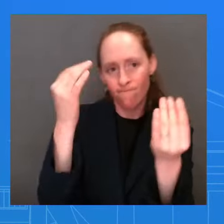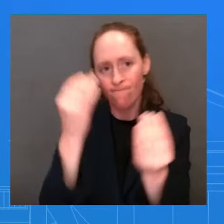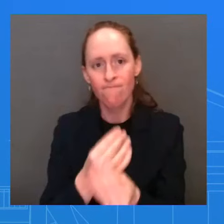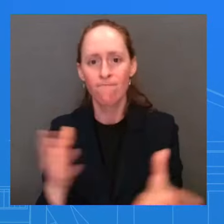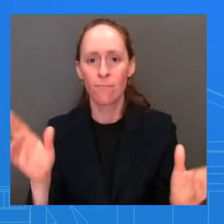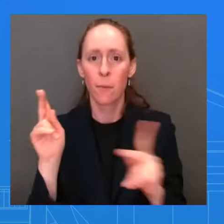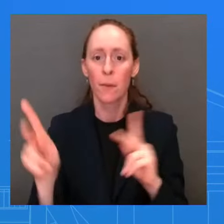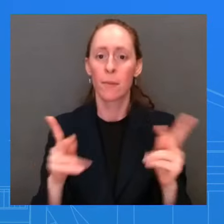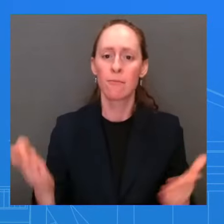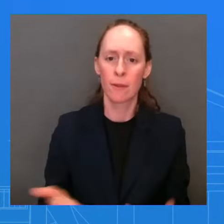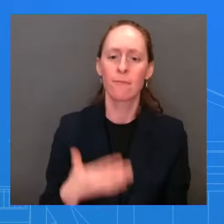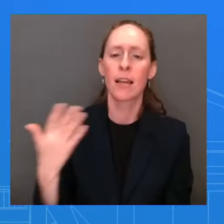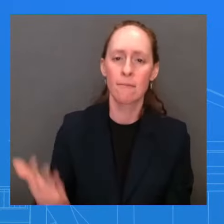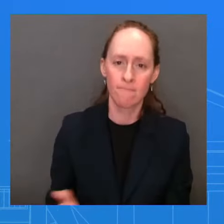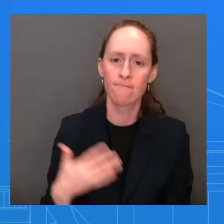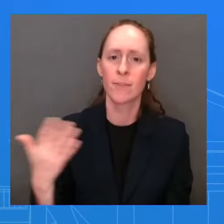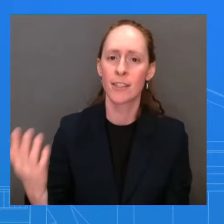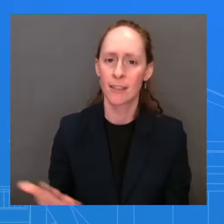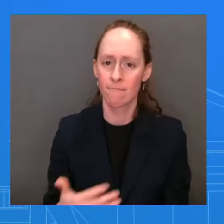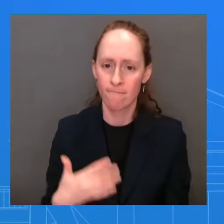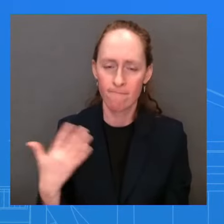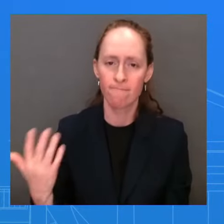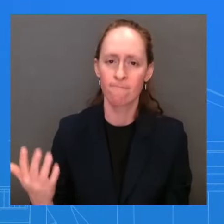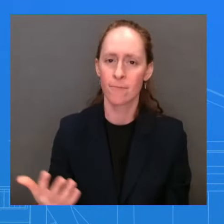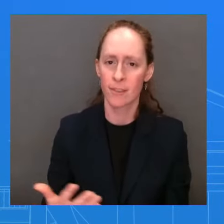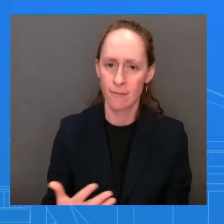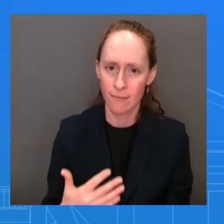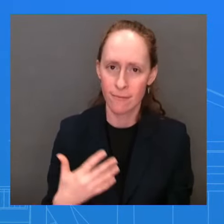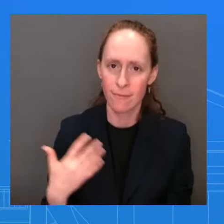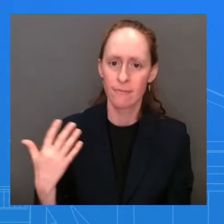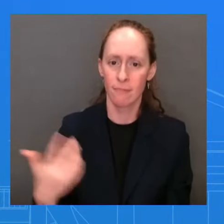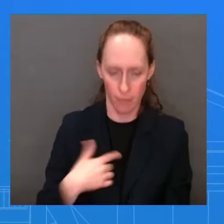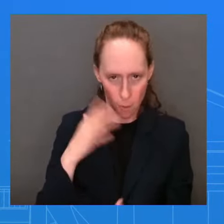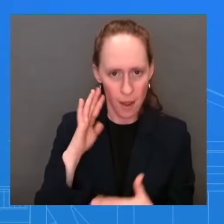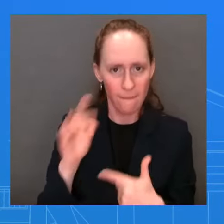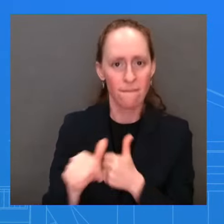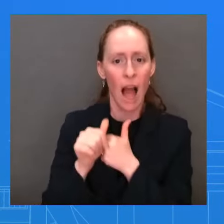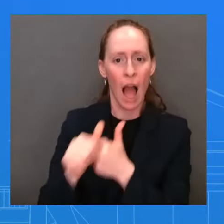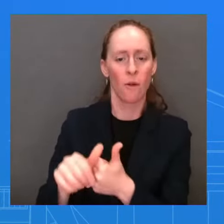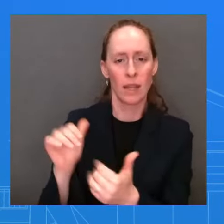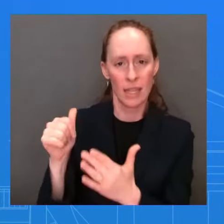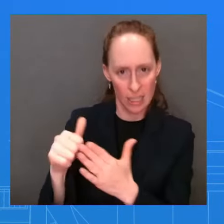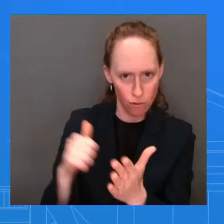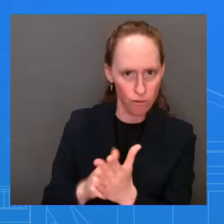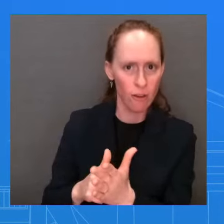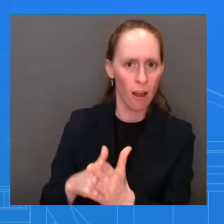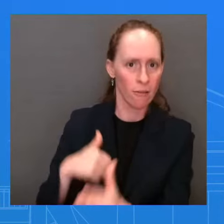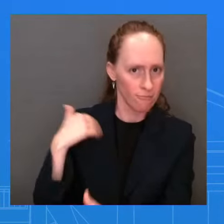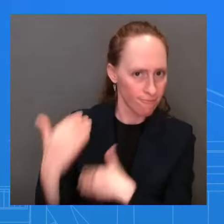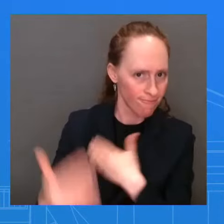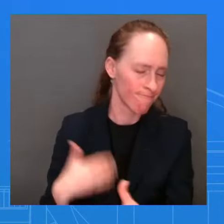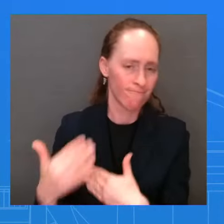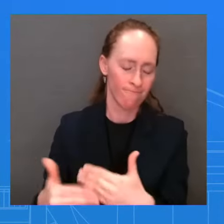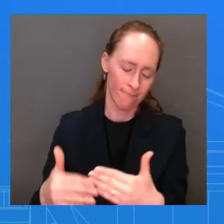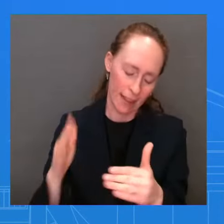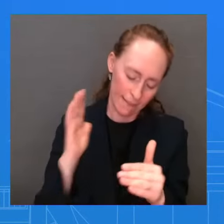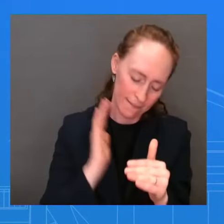and finishing up the agenda that he laid out in 2020. The Press: One more question about that. The issue of the President is 80 years old --